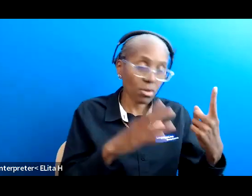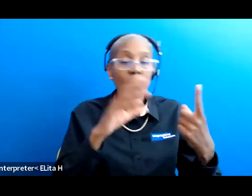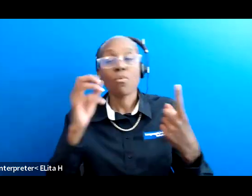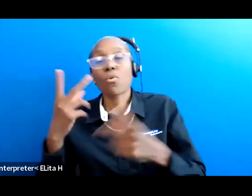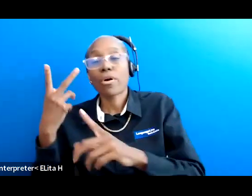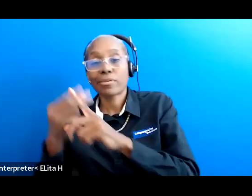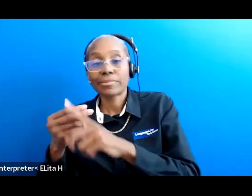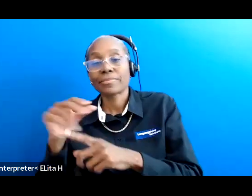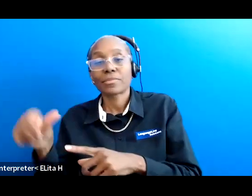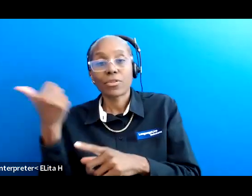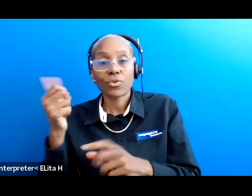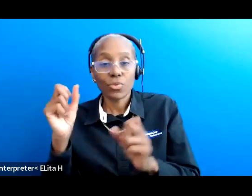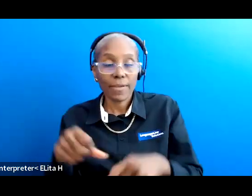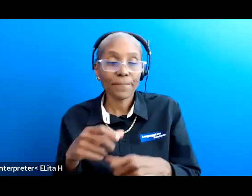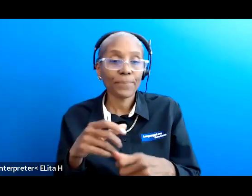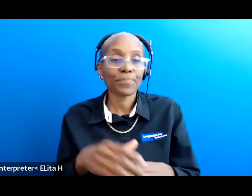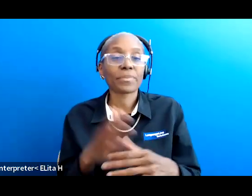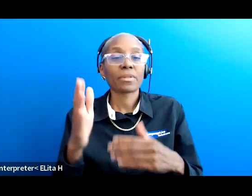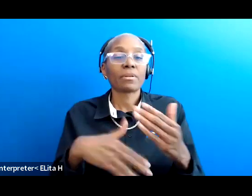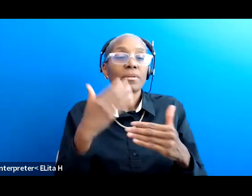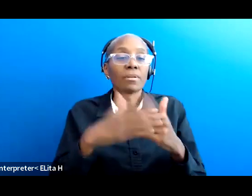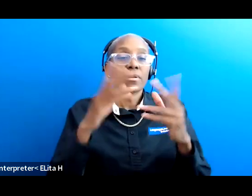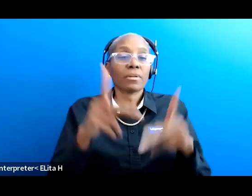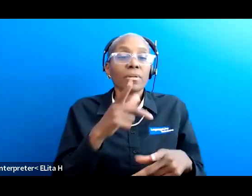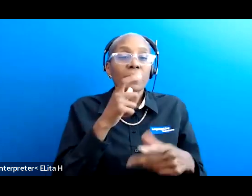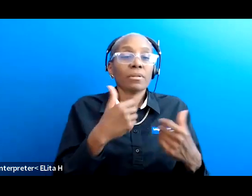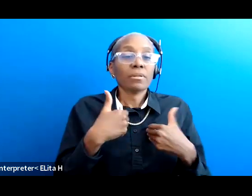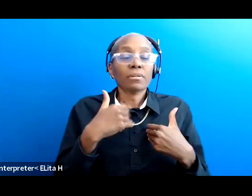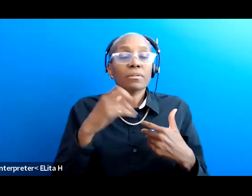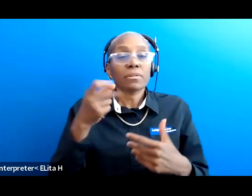Here's the next one, is a person who has a spinal cord injury C26,